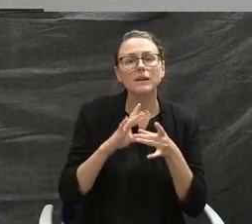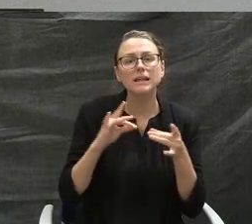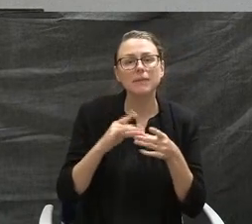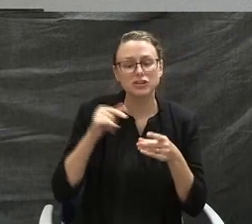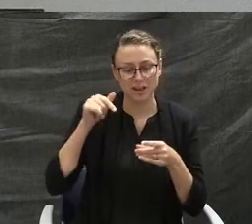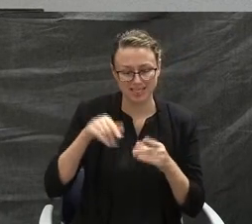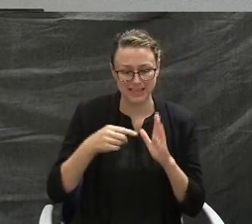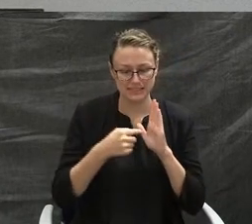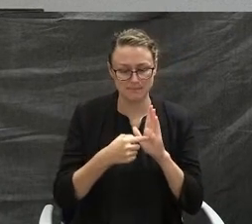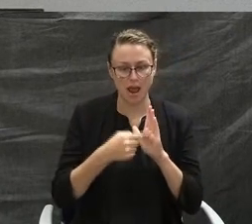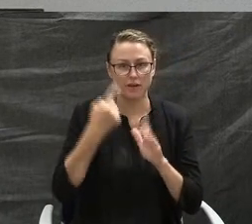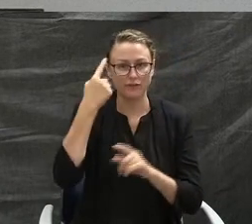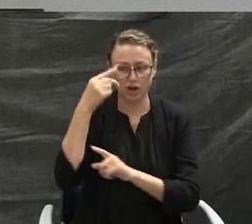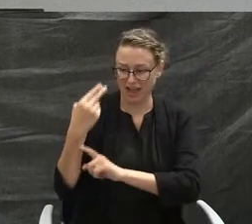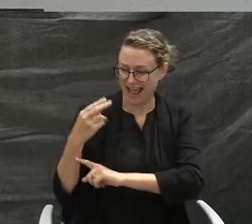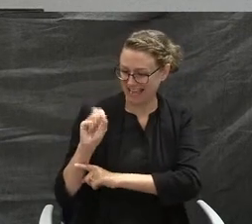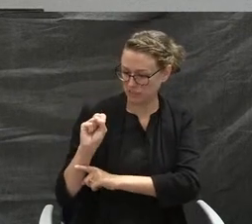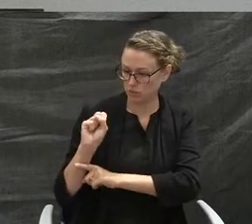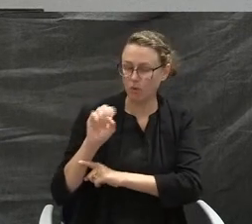school on the 4th day of mass